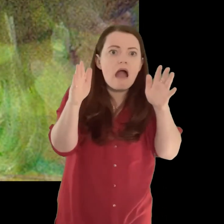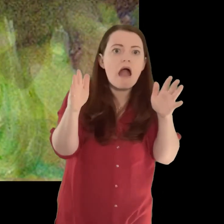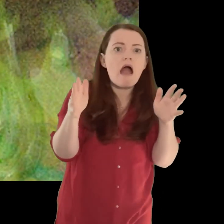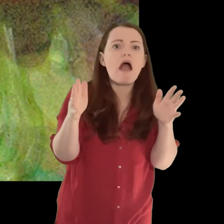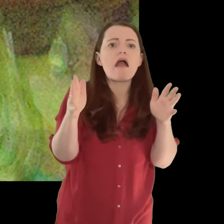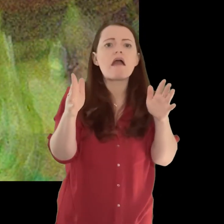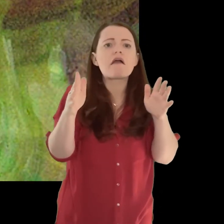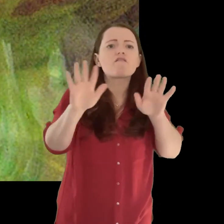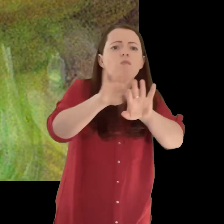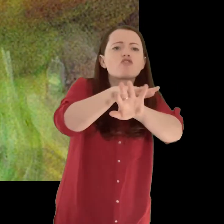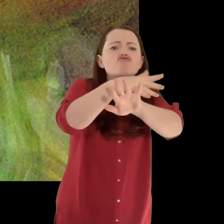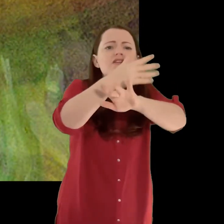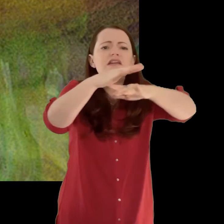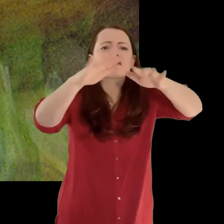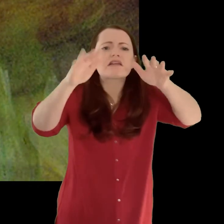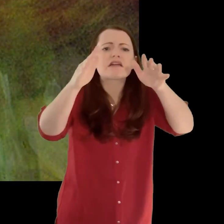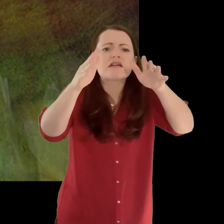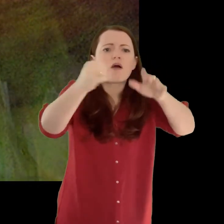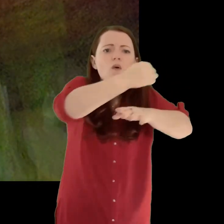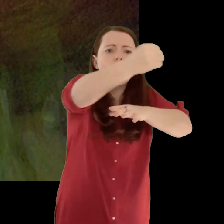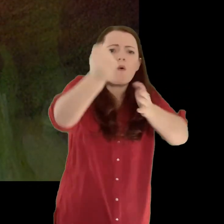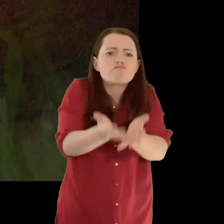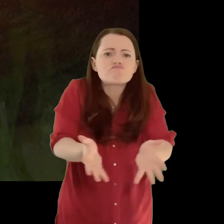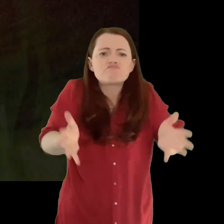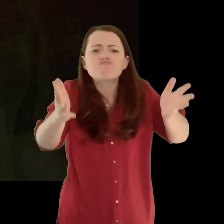up from the green fire something started forming